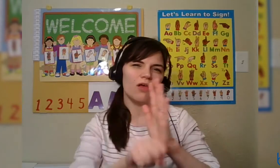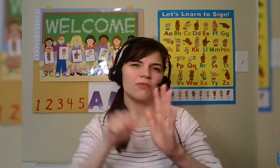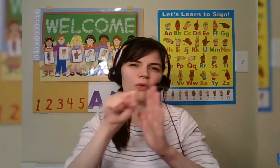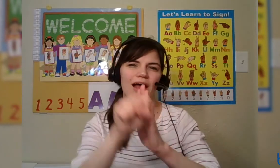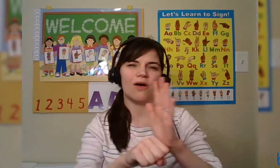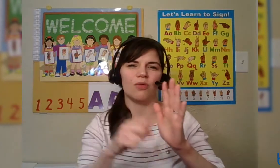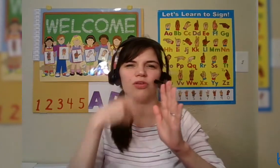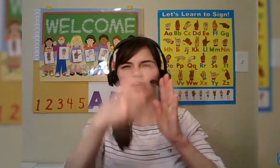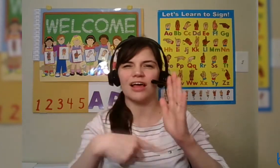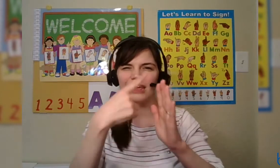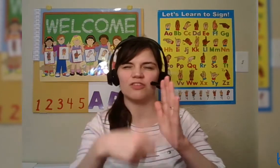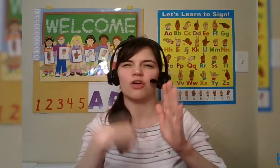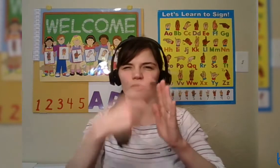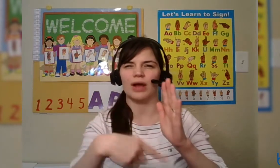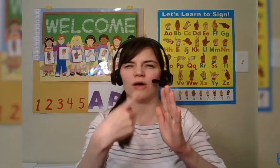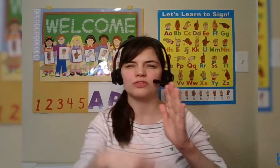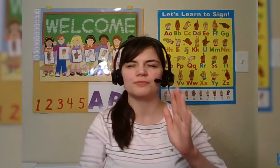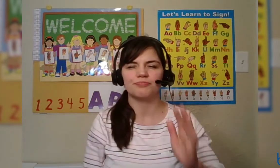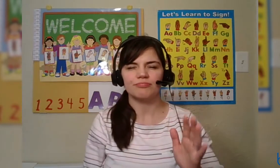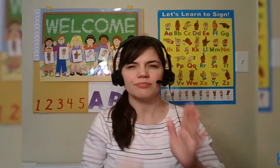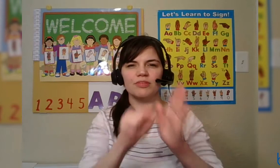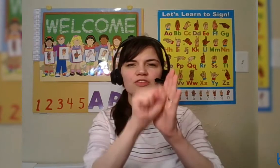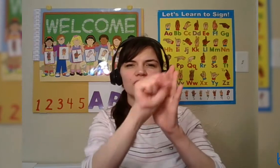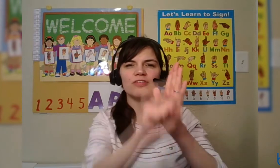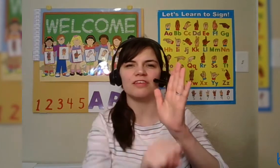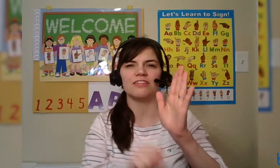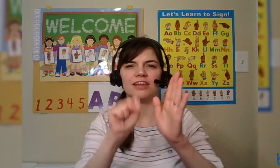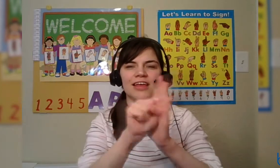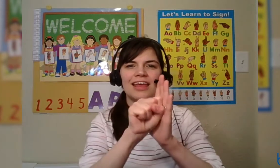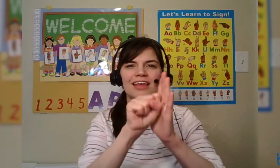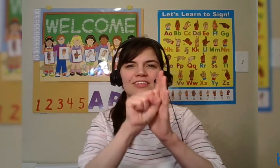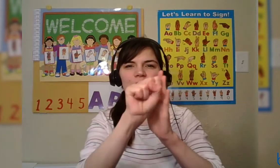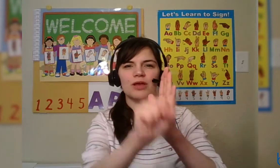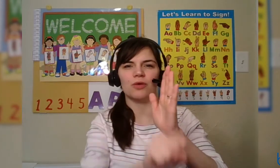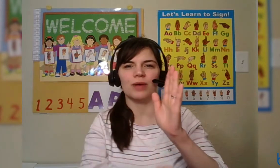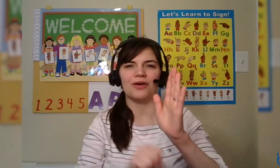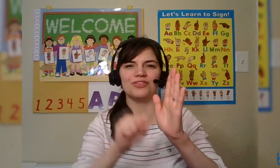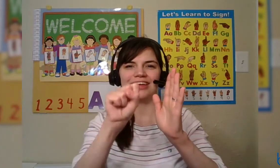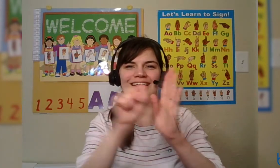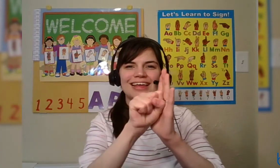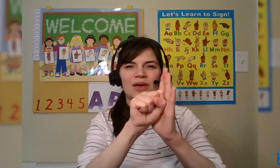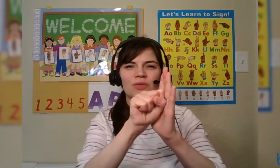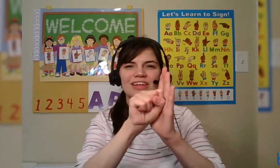or how the clock hands go around. So season is going to be around with the